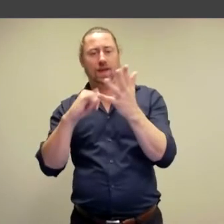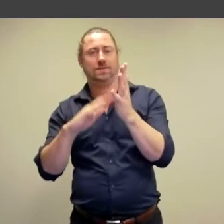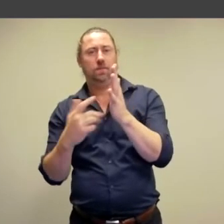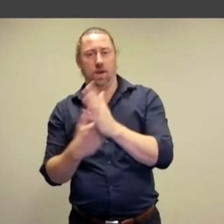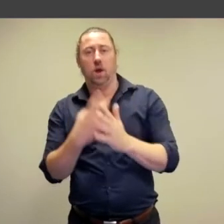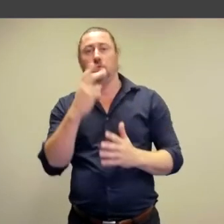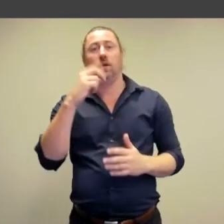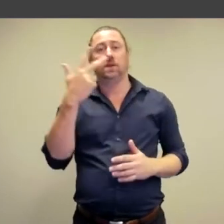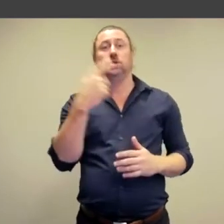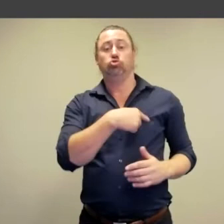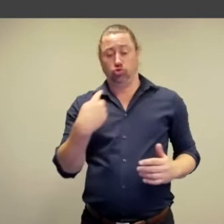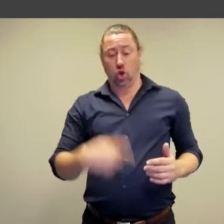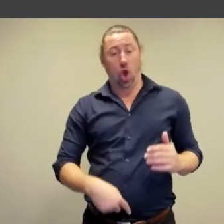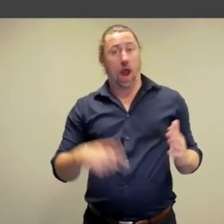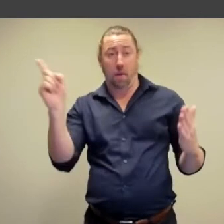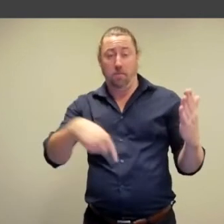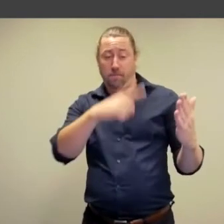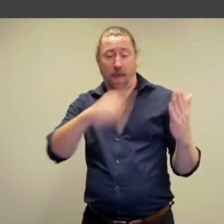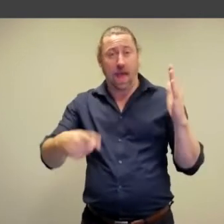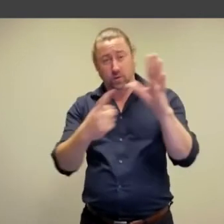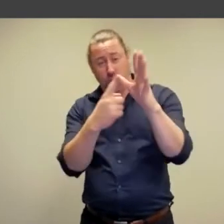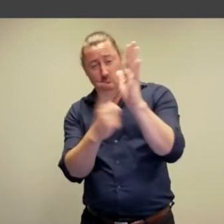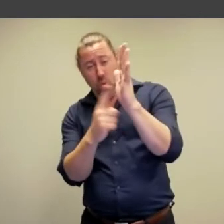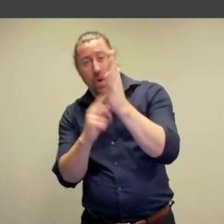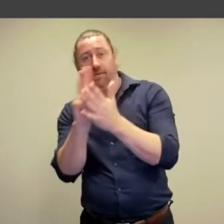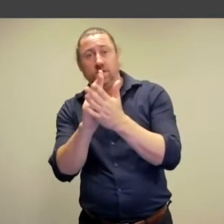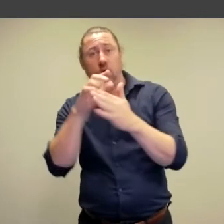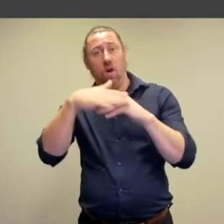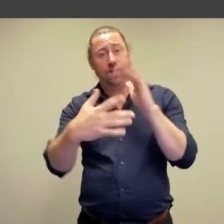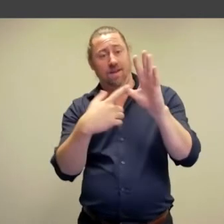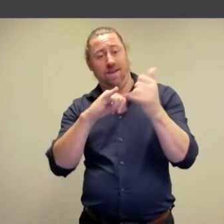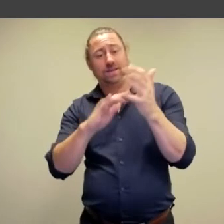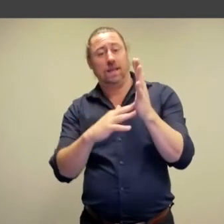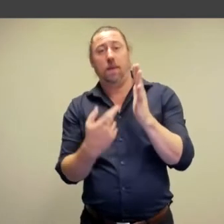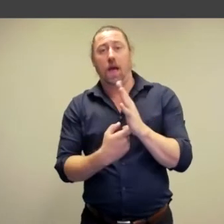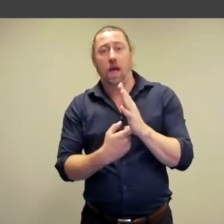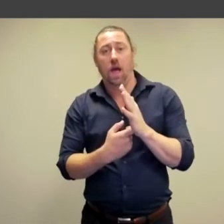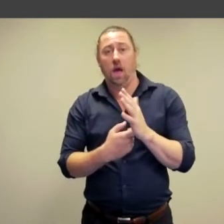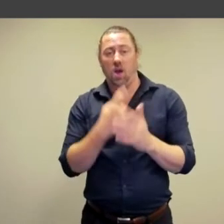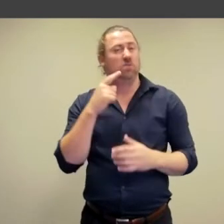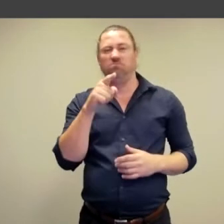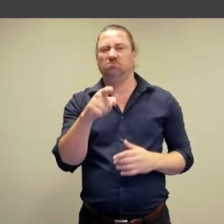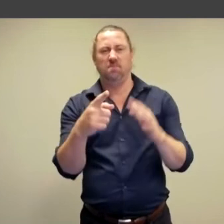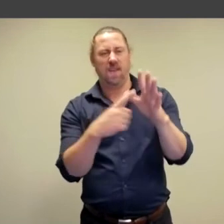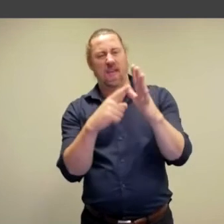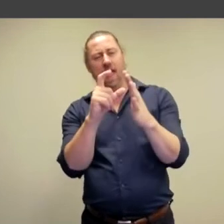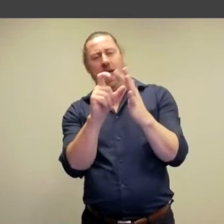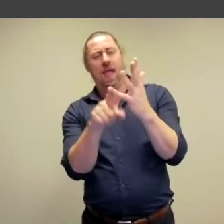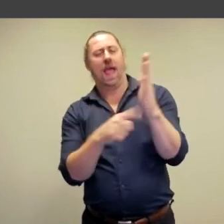China banned all ASMR videos,